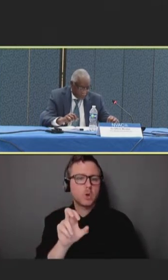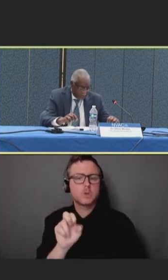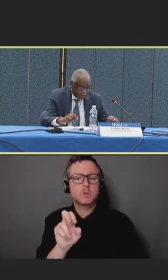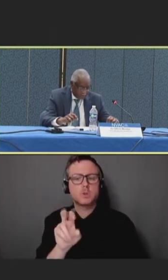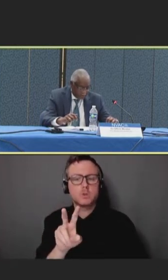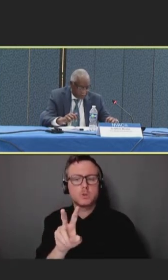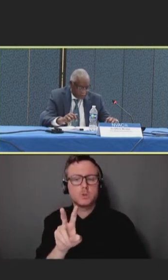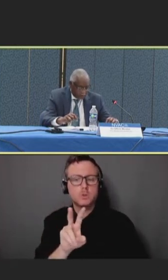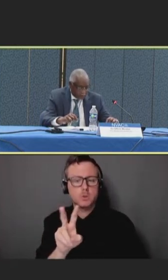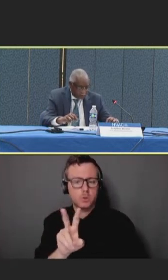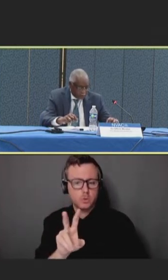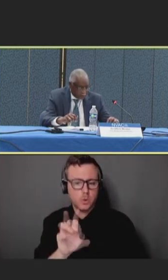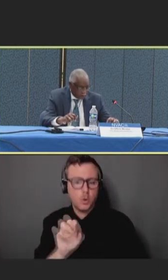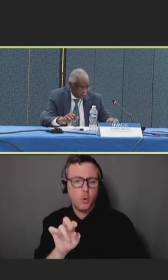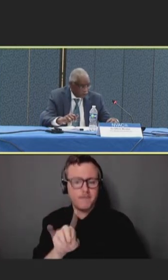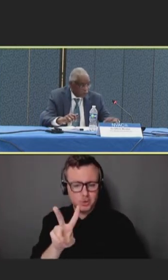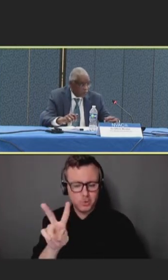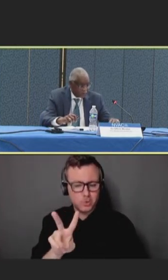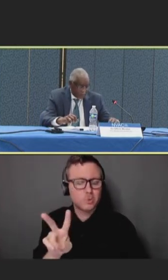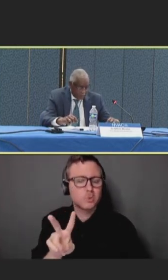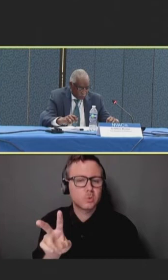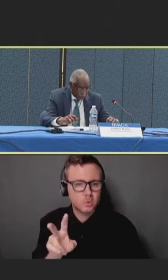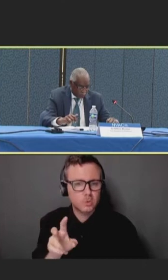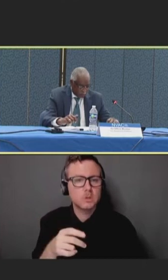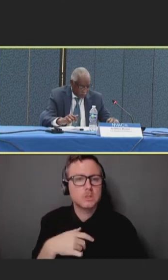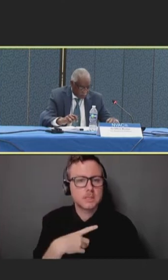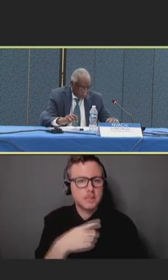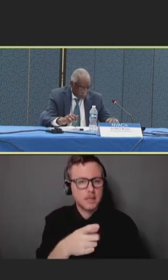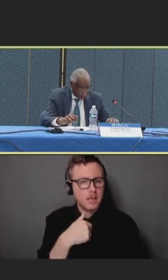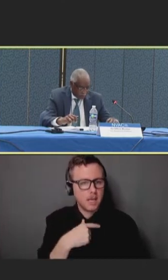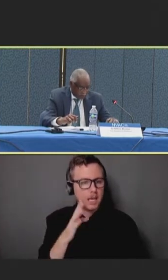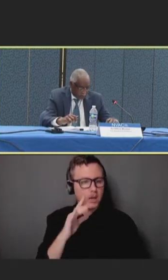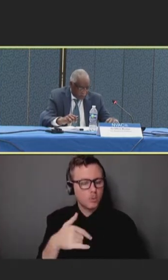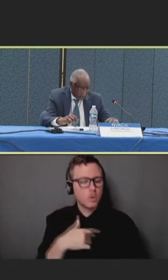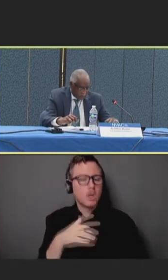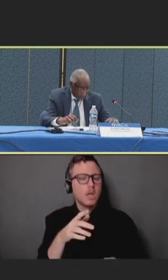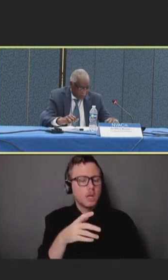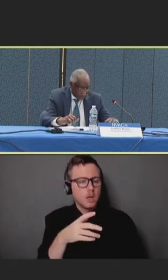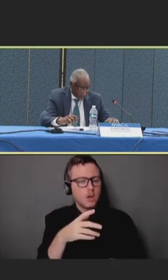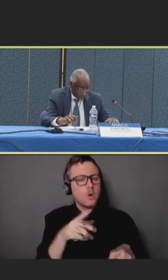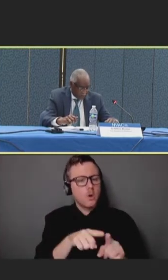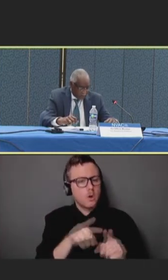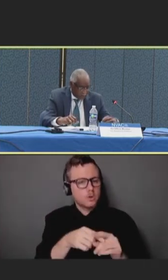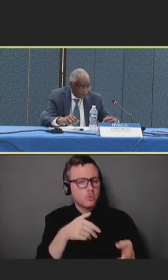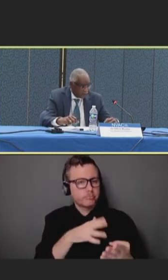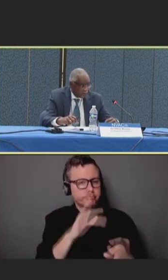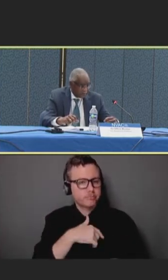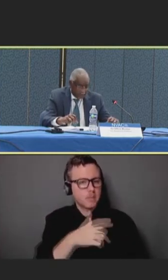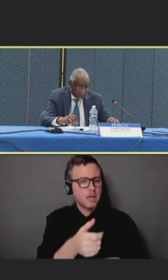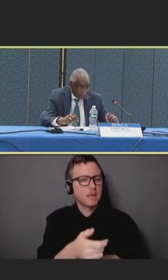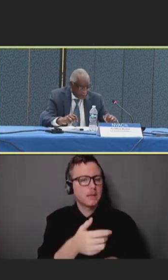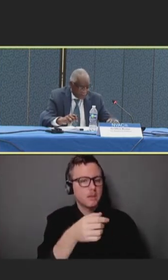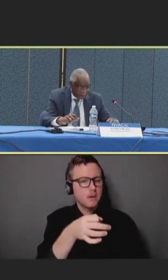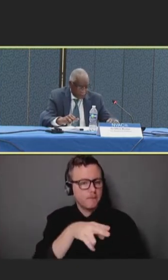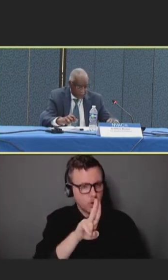sites to administer influenza and appropriate COVID-19 vaccine if indicated at the same visit.